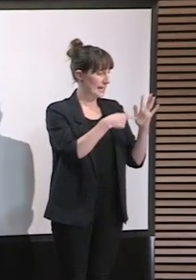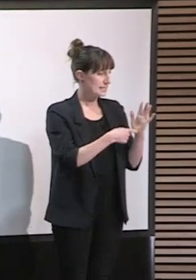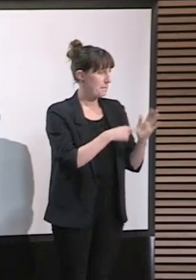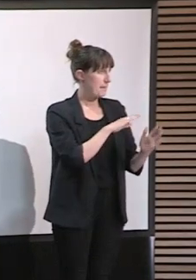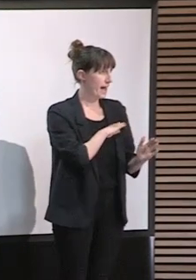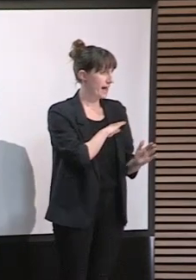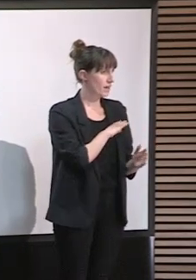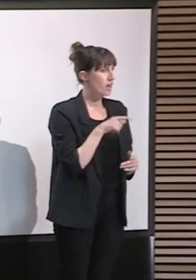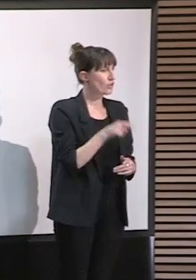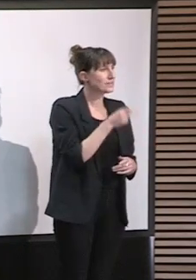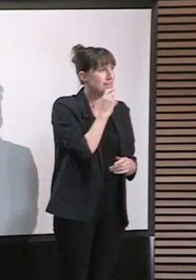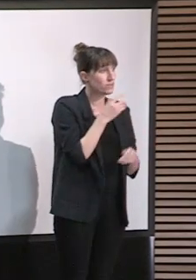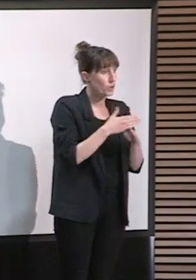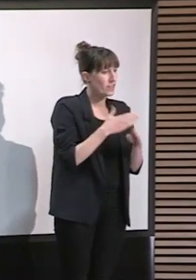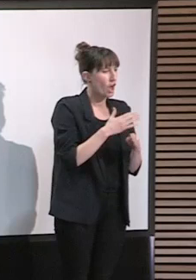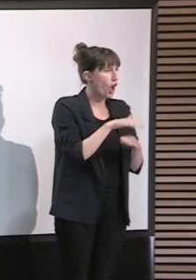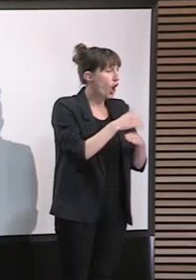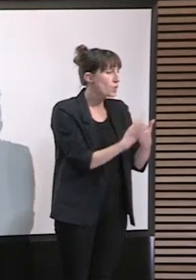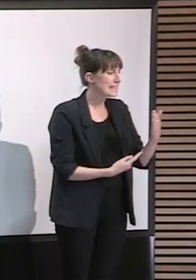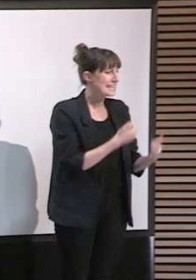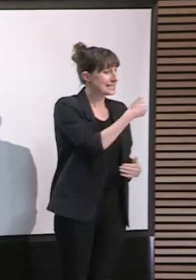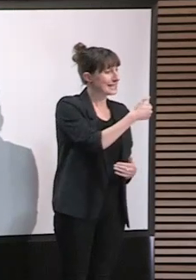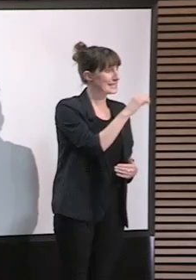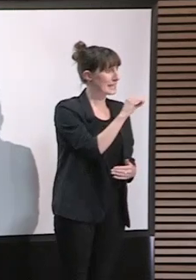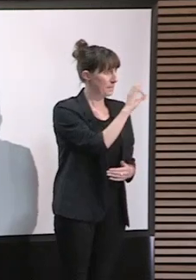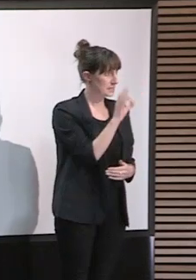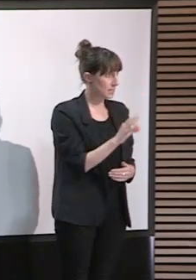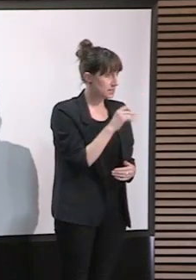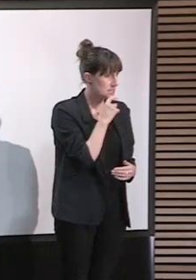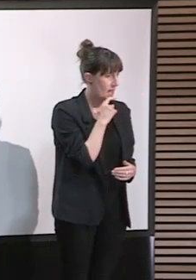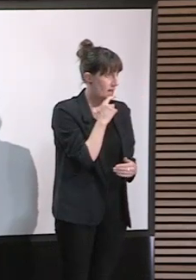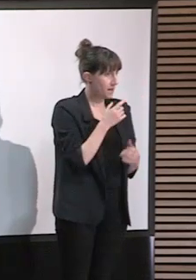tested when you were under the